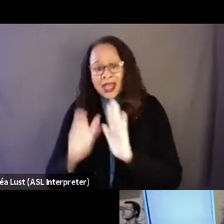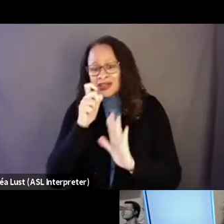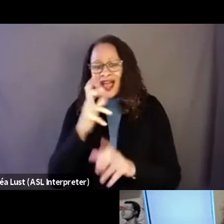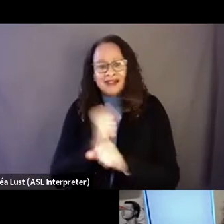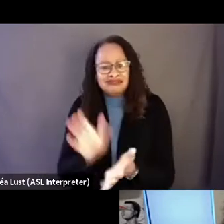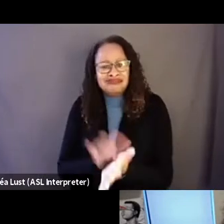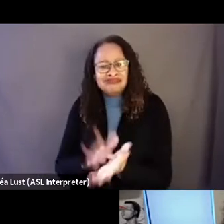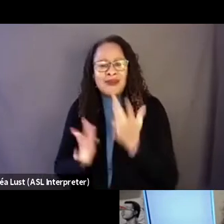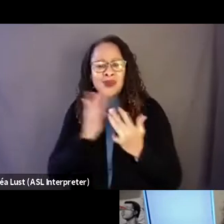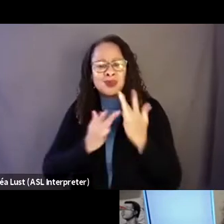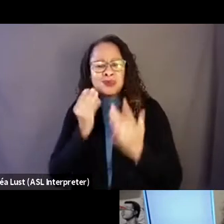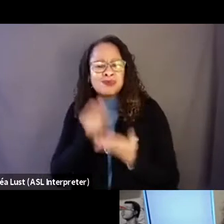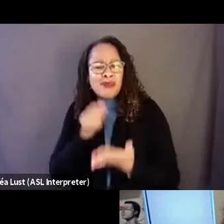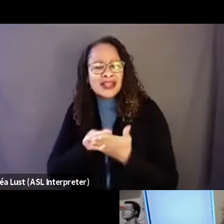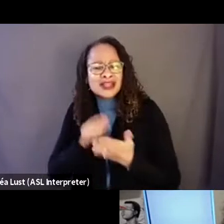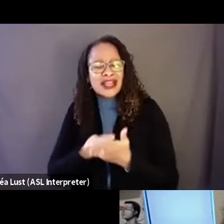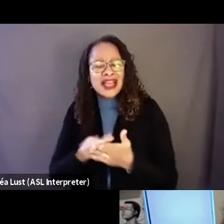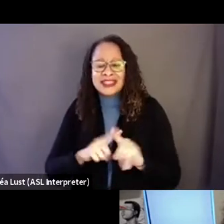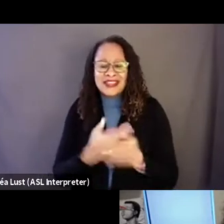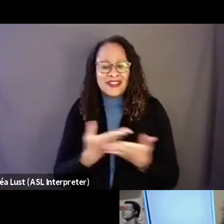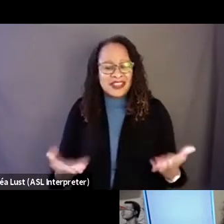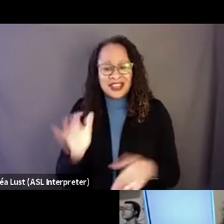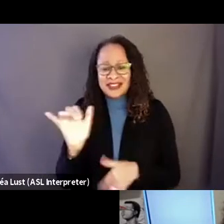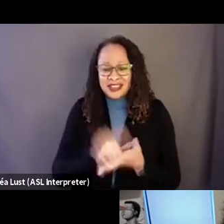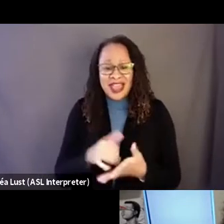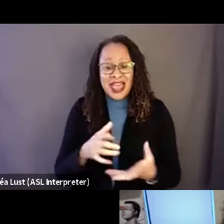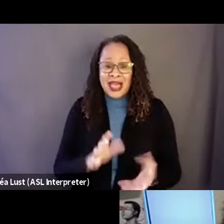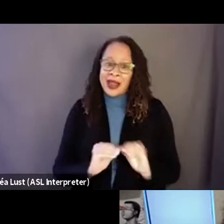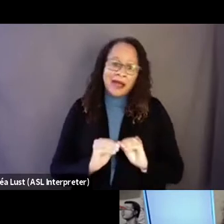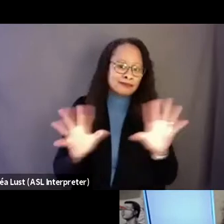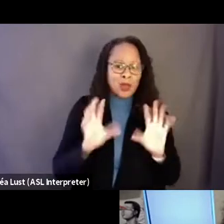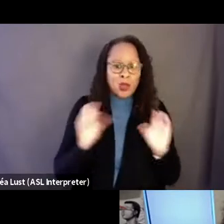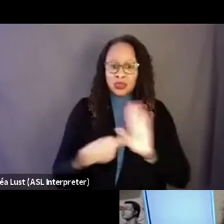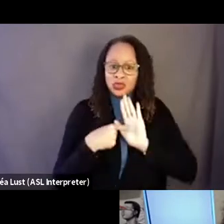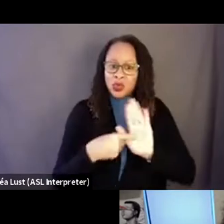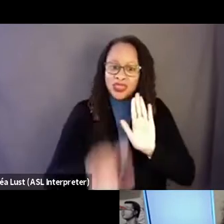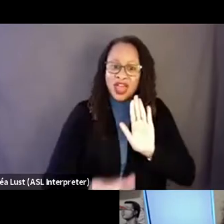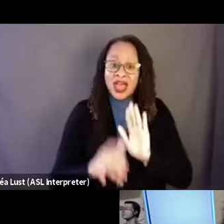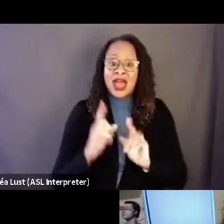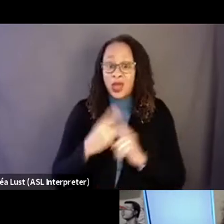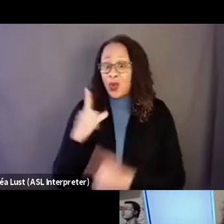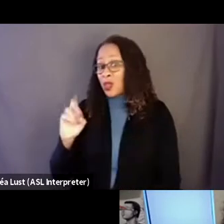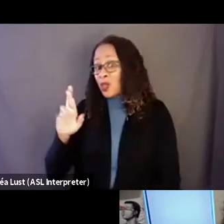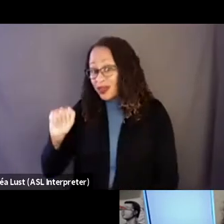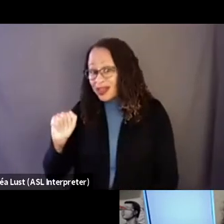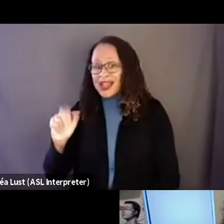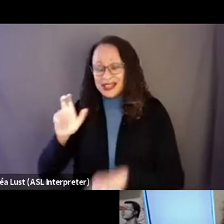and different things like that. So, I definitely wanted to get that out. And Loira sat down and talked to me,